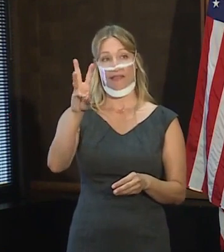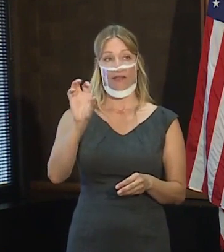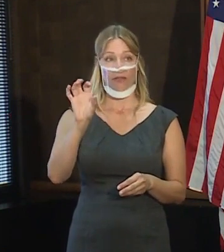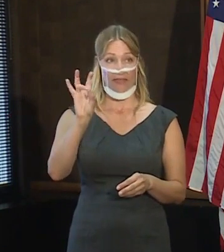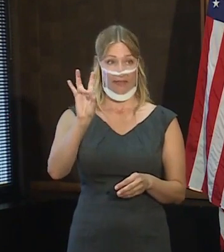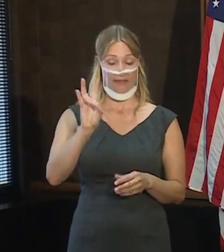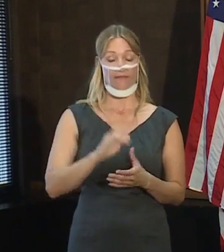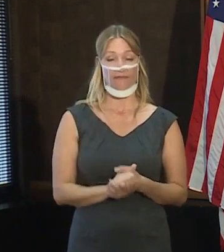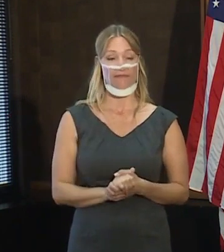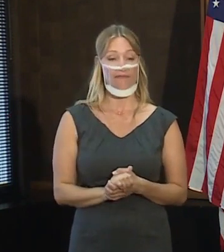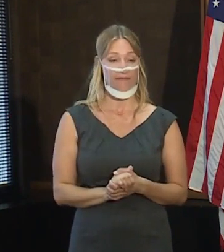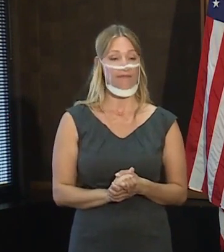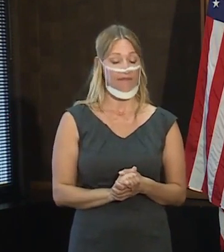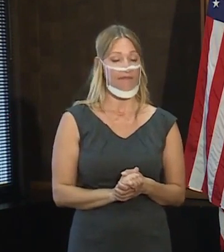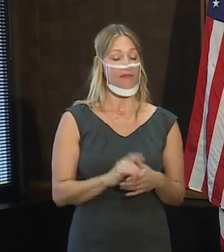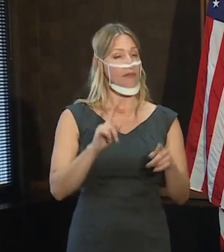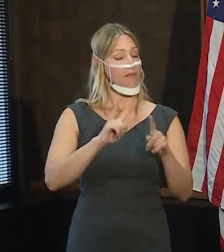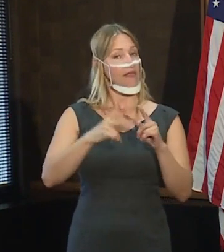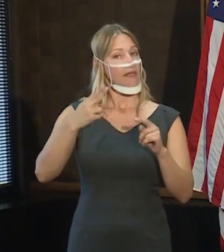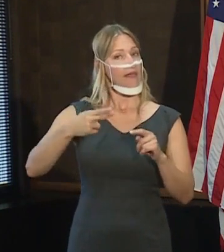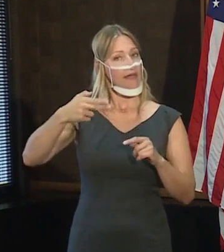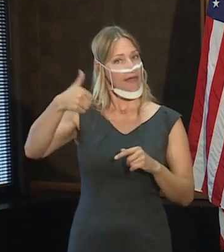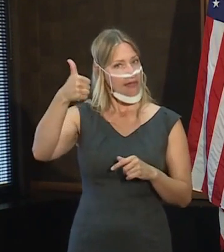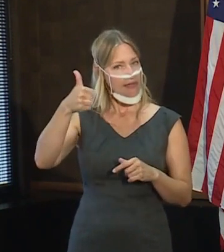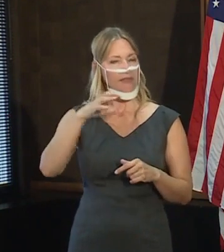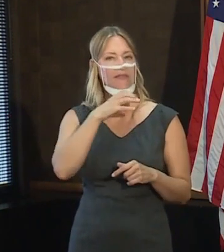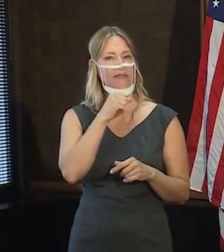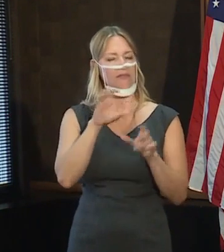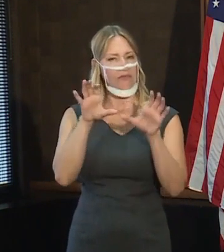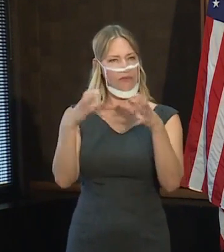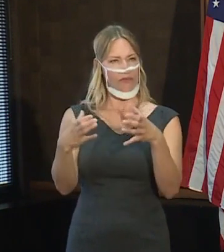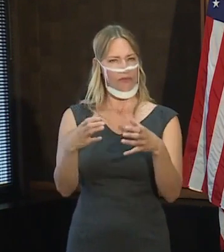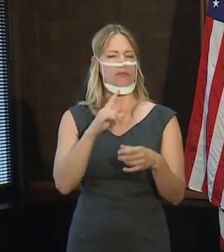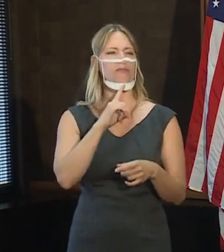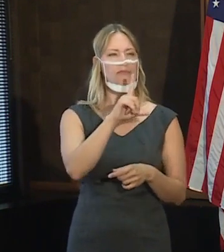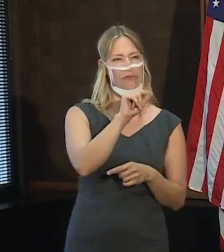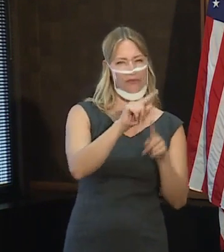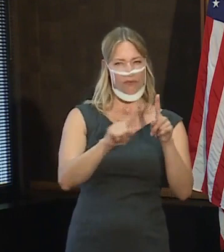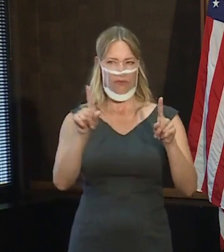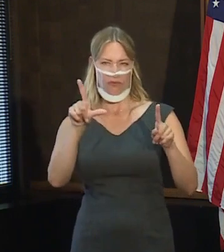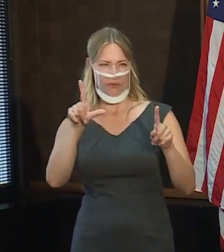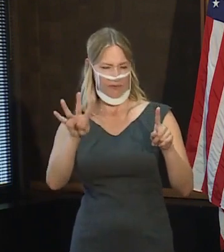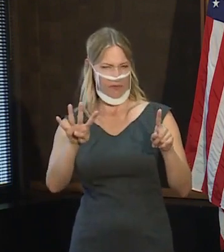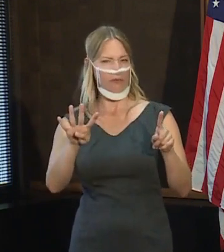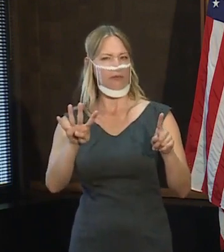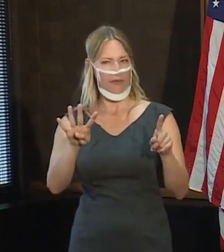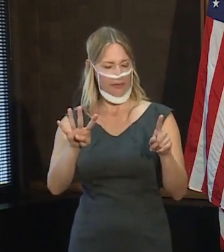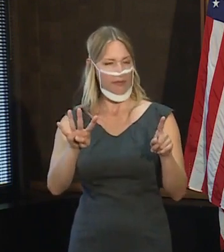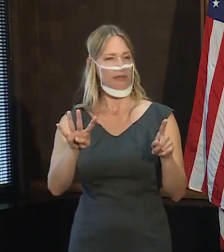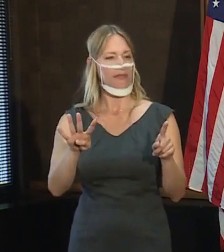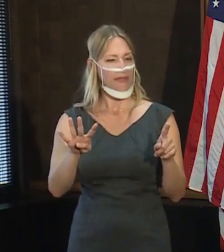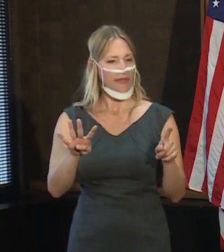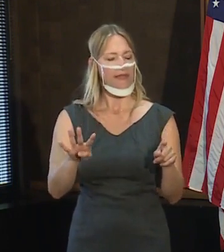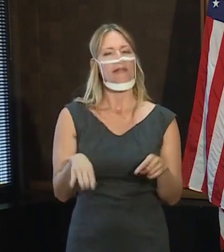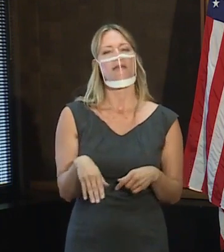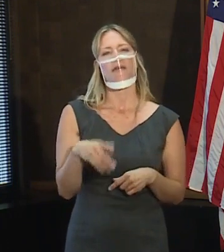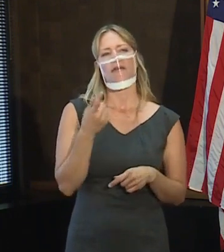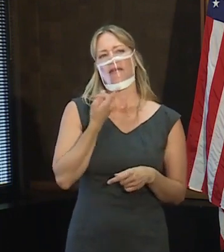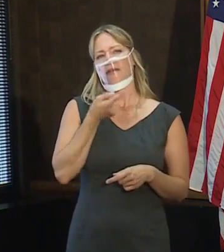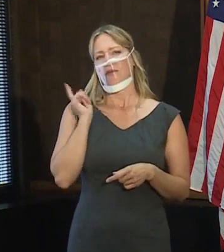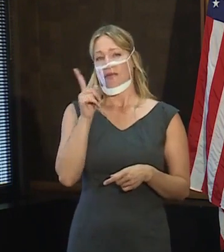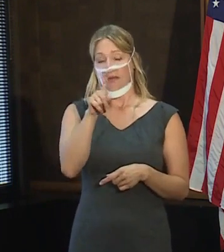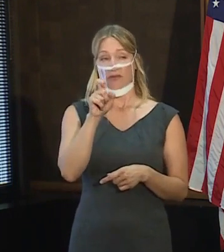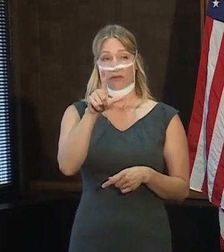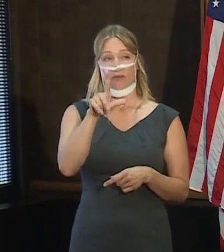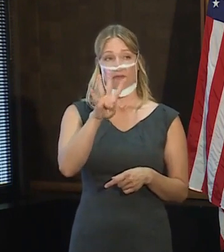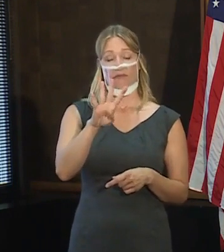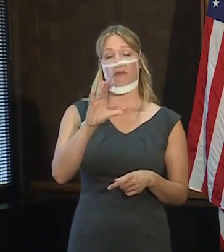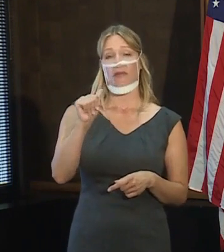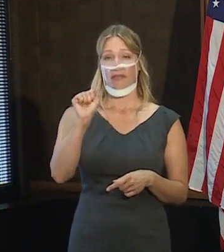THE HIGH WAS 88 AND THE TOTAL IN THAT AGE GROUP IS 60 BUT THE HIGHEST AGE GROUP IS ACTUALLY IN THE 20 TO 24 YEAR-OLDS.